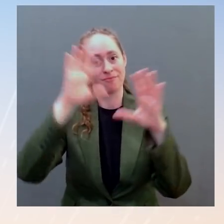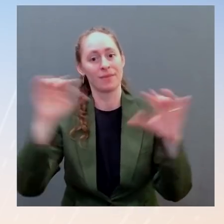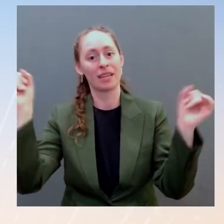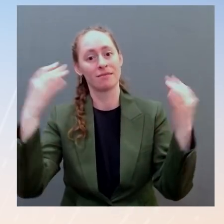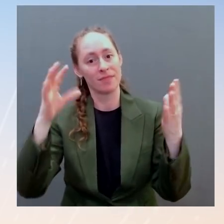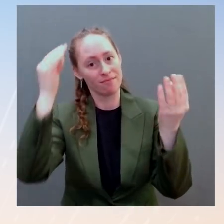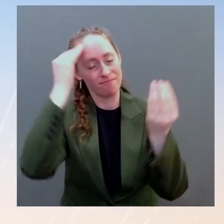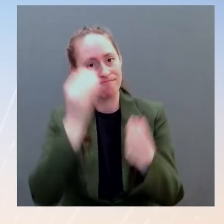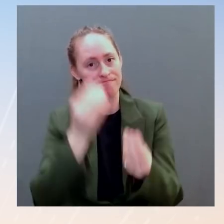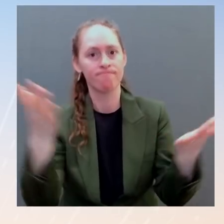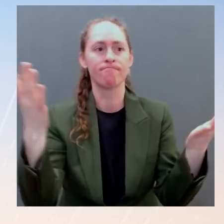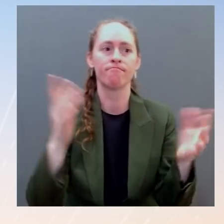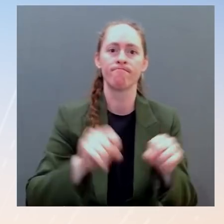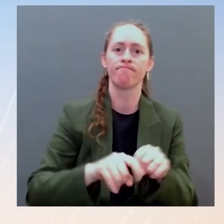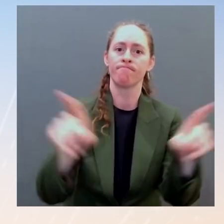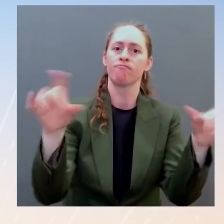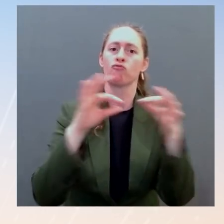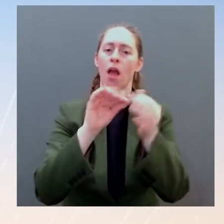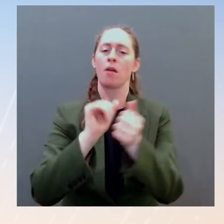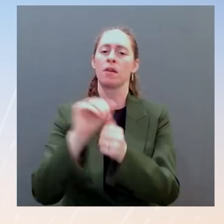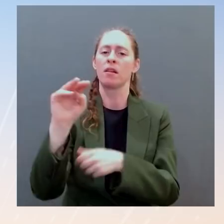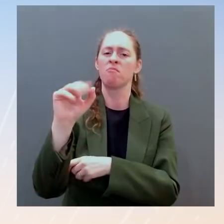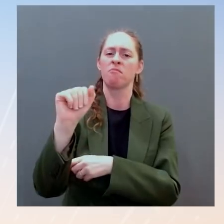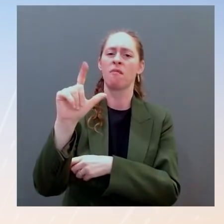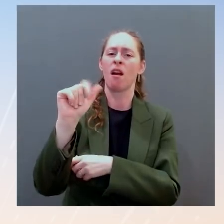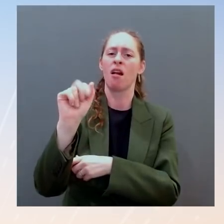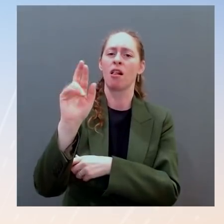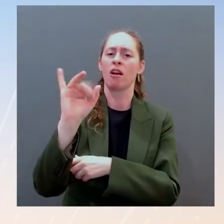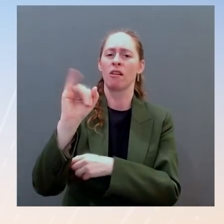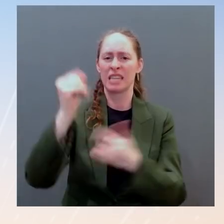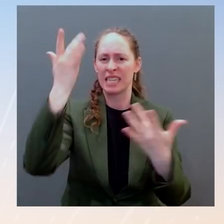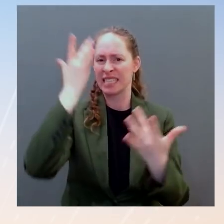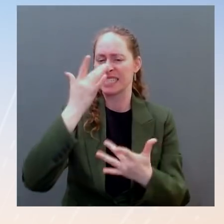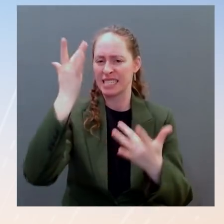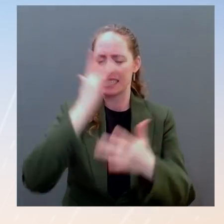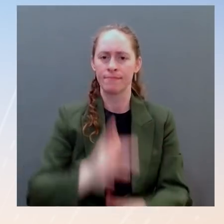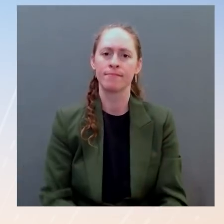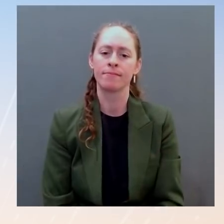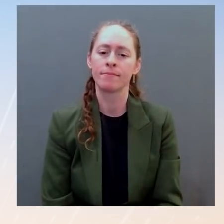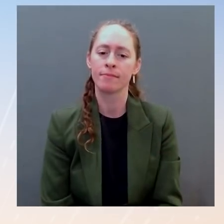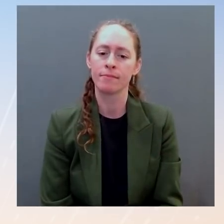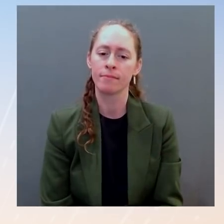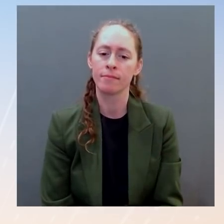It said two -- children -- a child dies every two minutes of malaria.